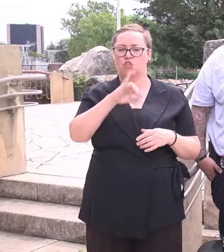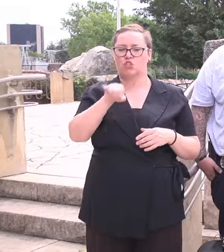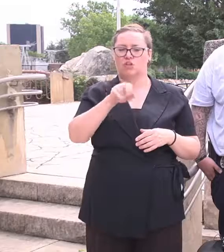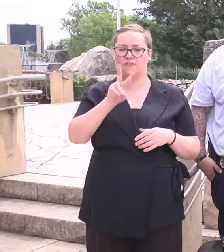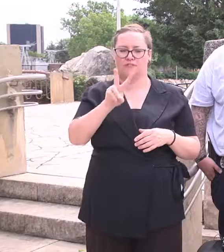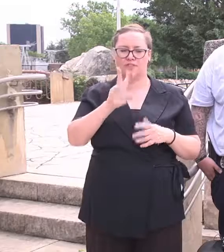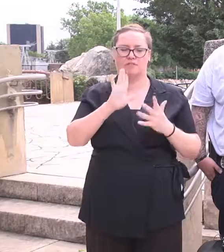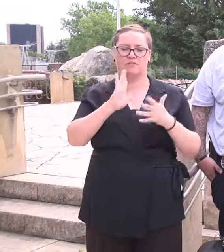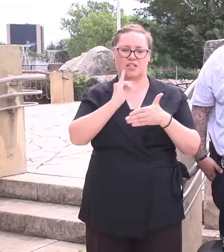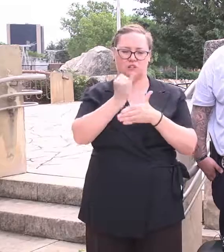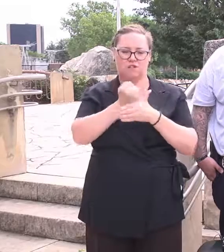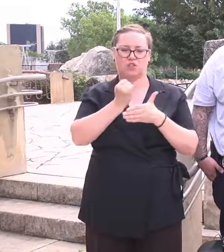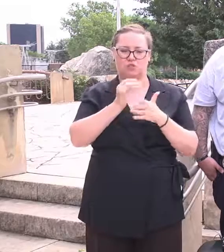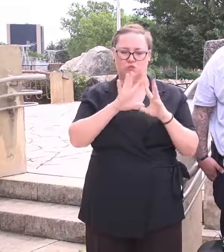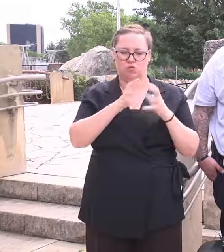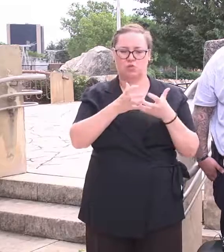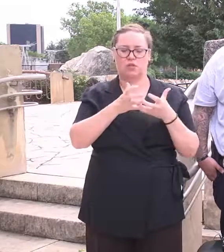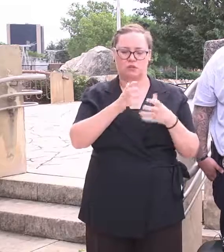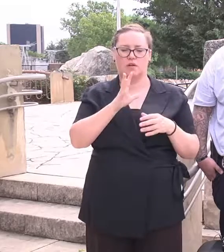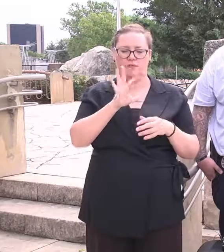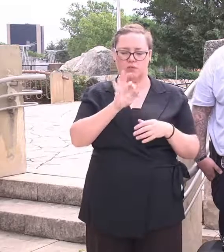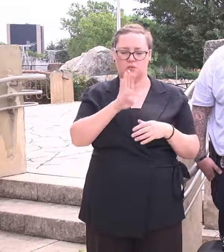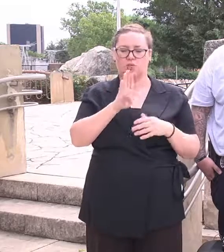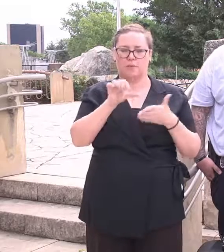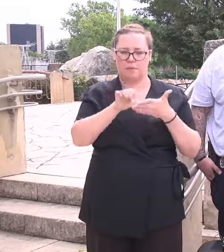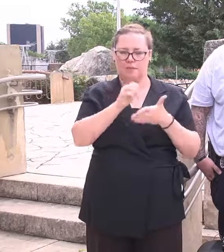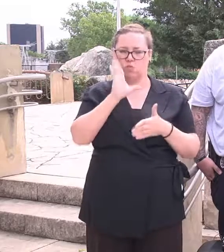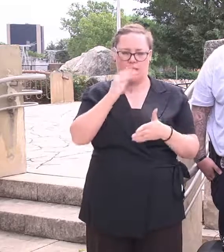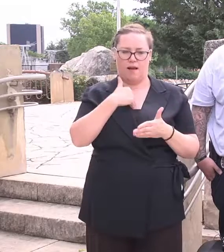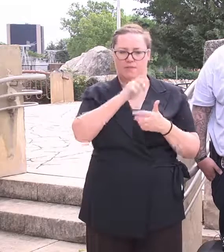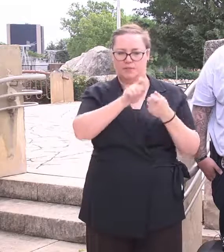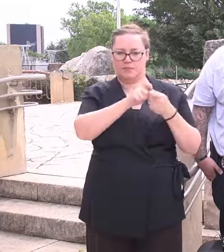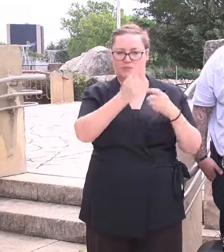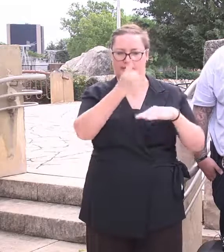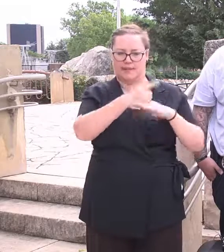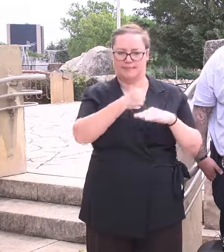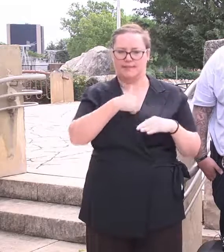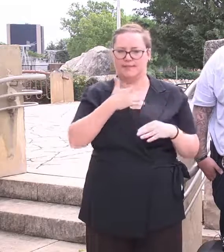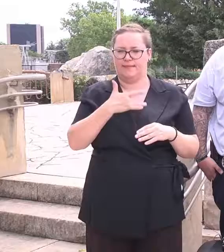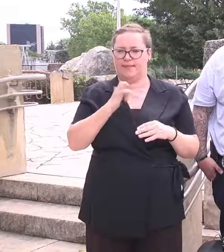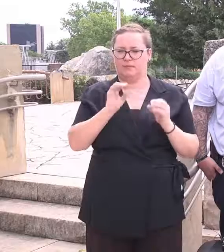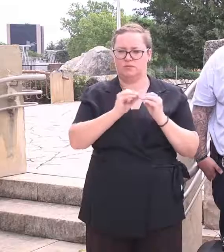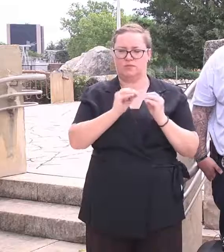Facebook page and it'll have the actual dates it's a little bit easier I feel like to remember uh